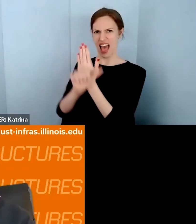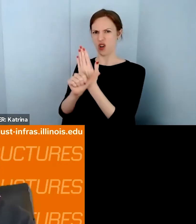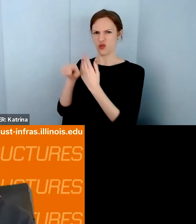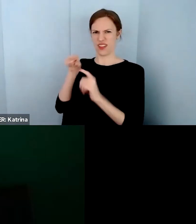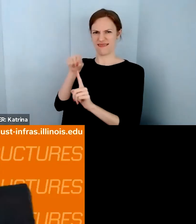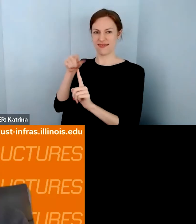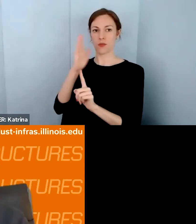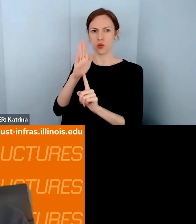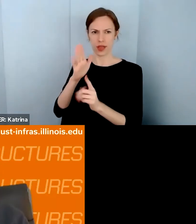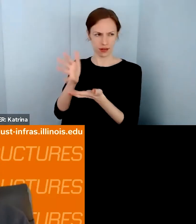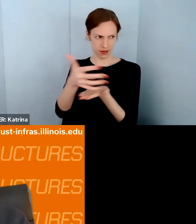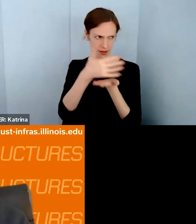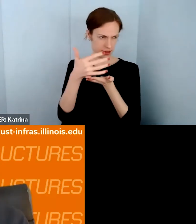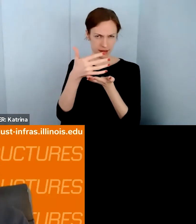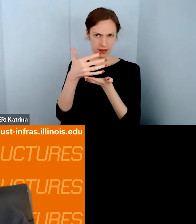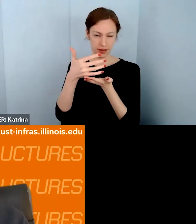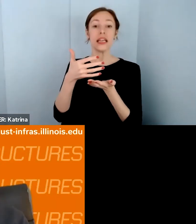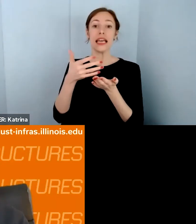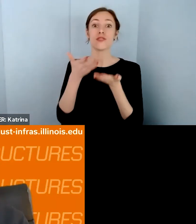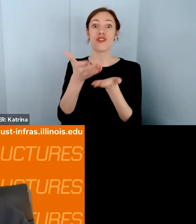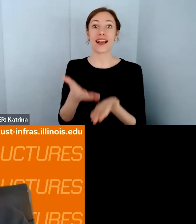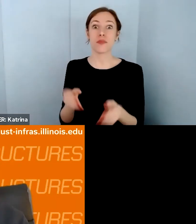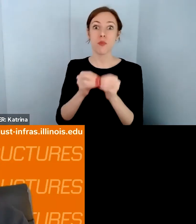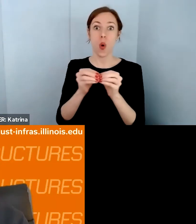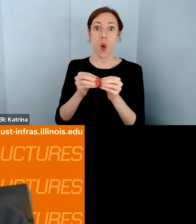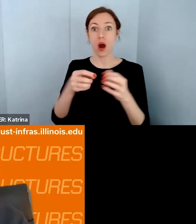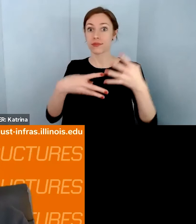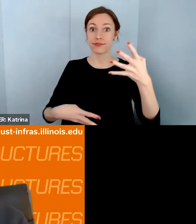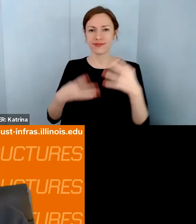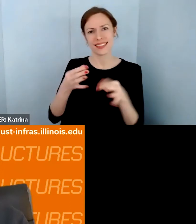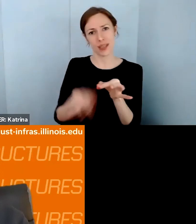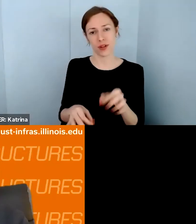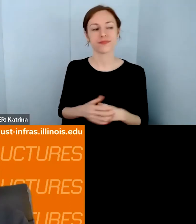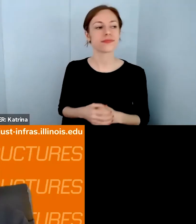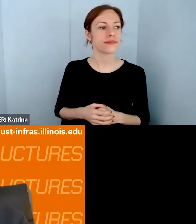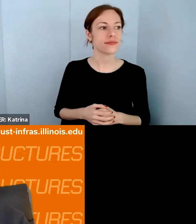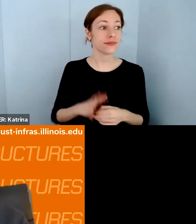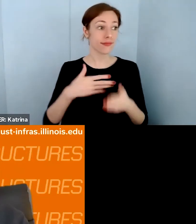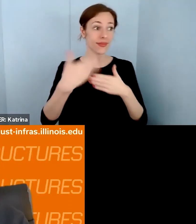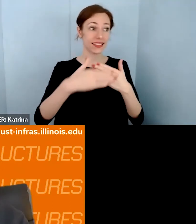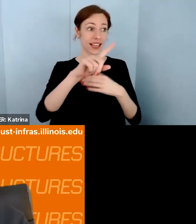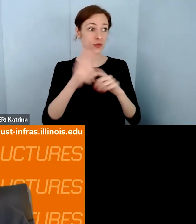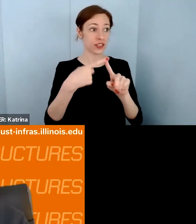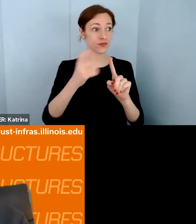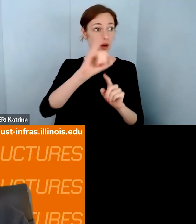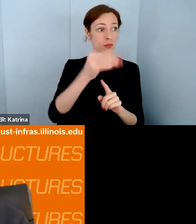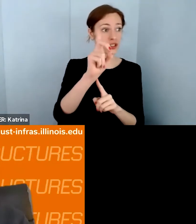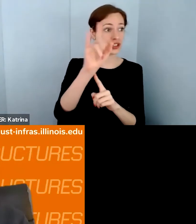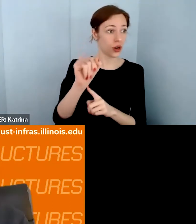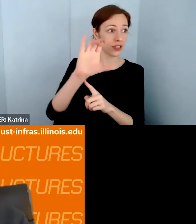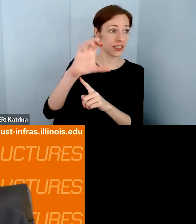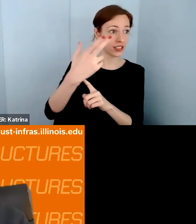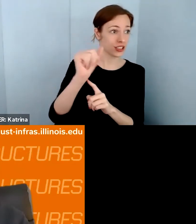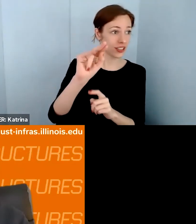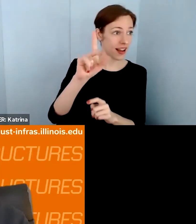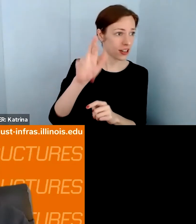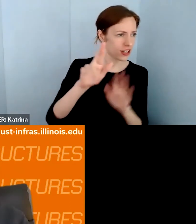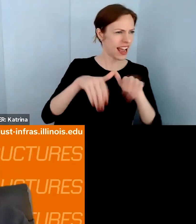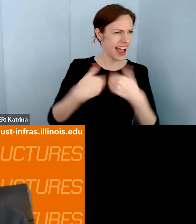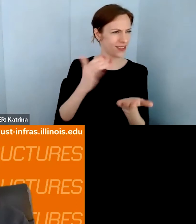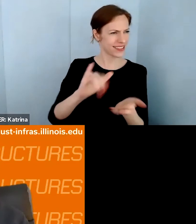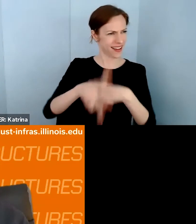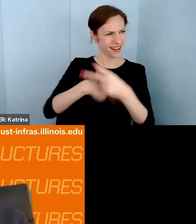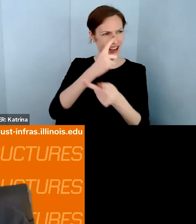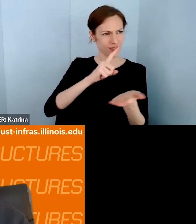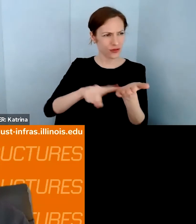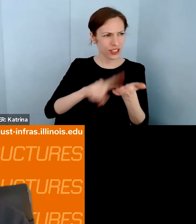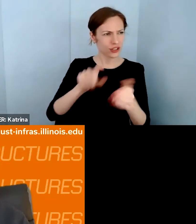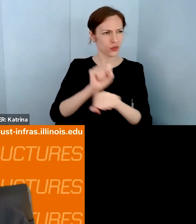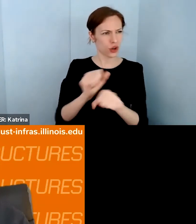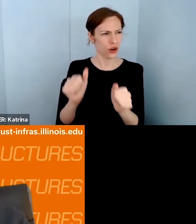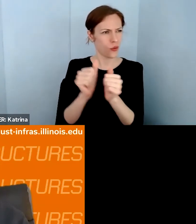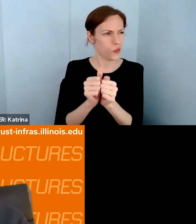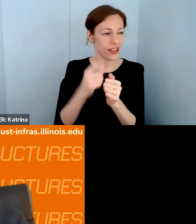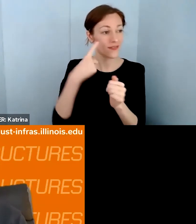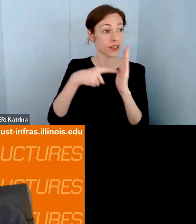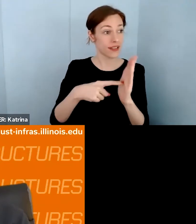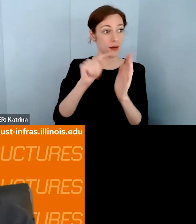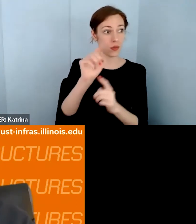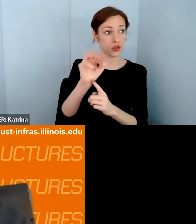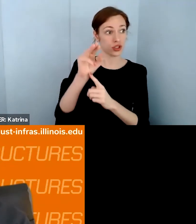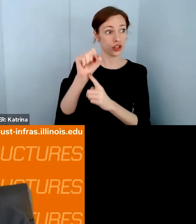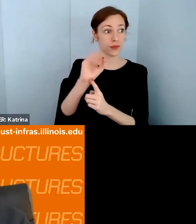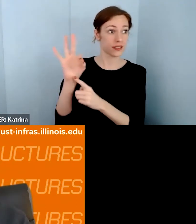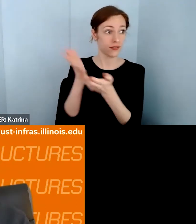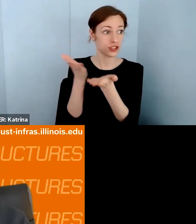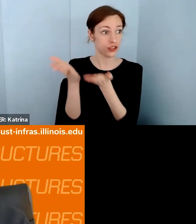Okay. The next question is from Jody Schneider, who asks, How does this kind of research work with a terms of service that require removing content that individuals have posted or removed.